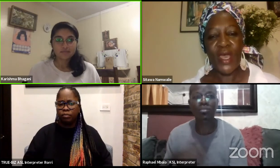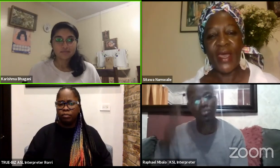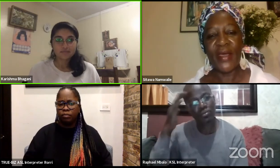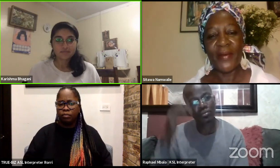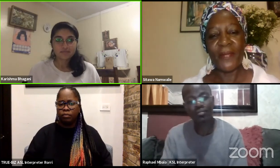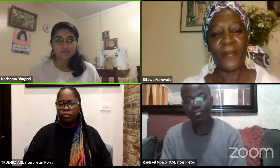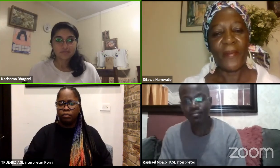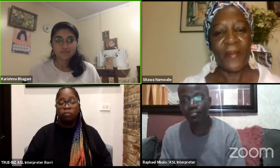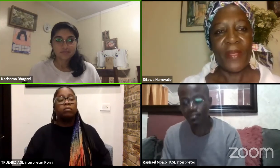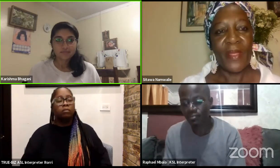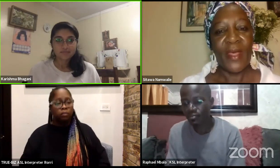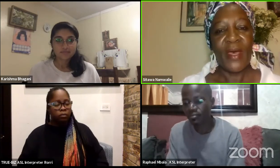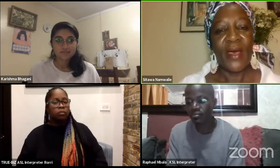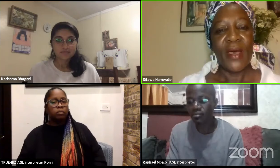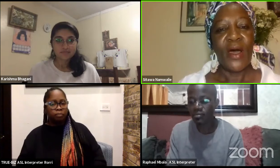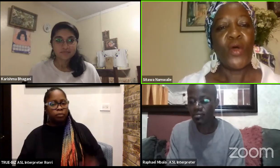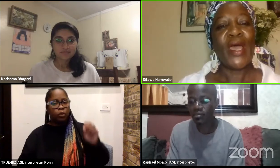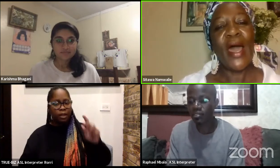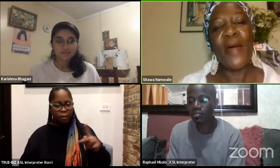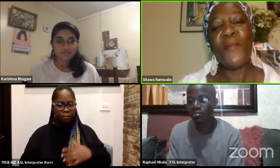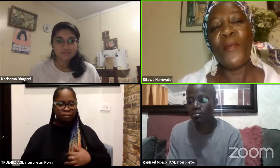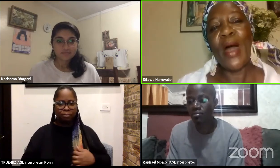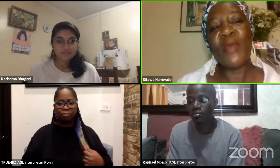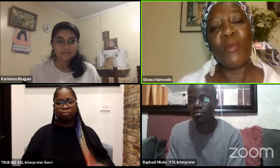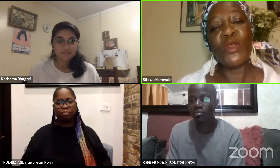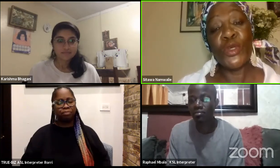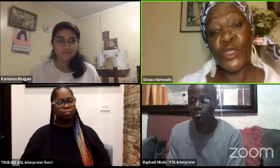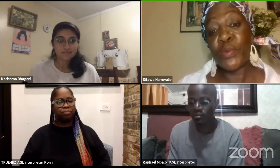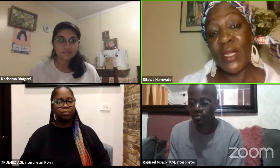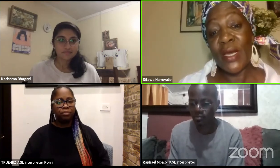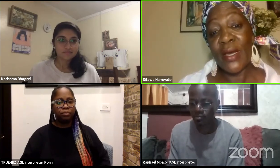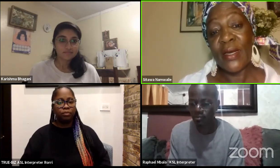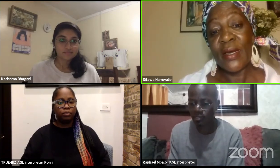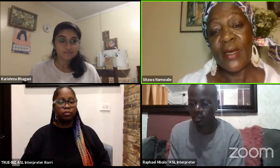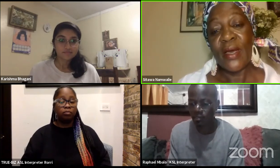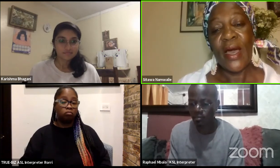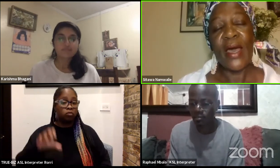Okay. Okay, I mean I'm on social media.